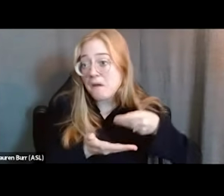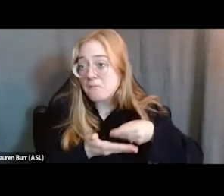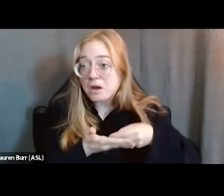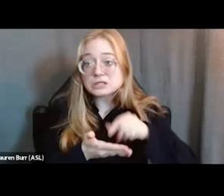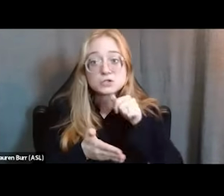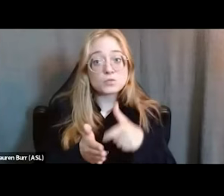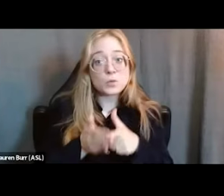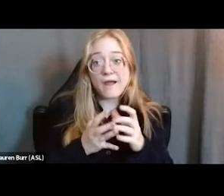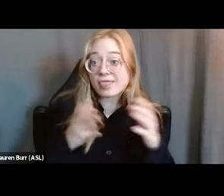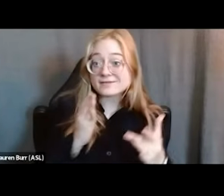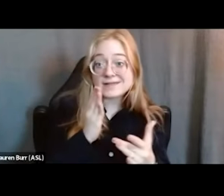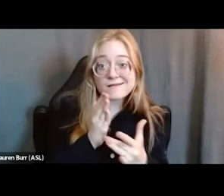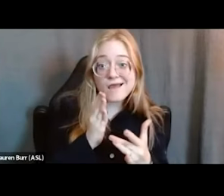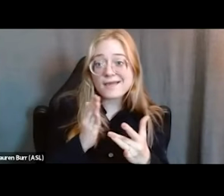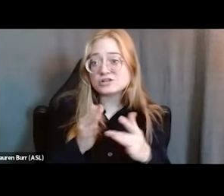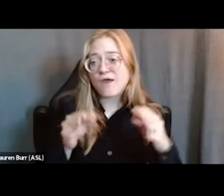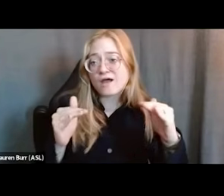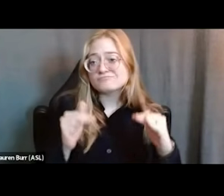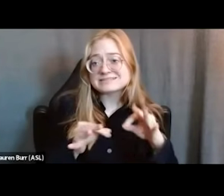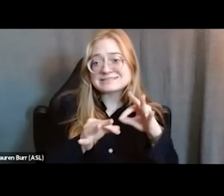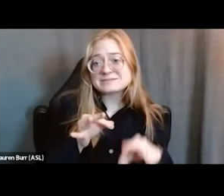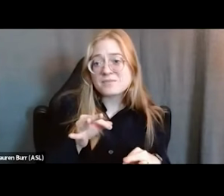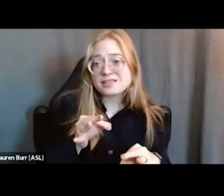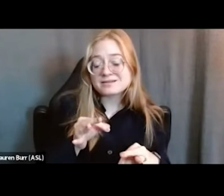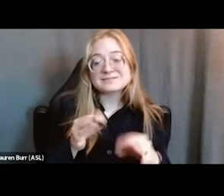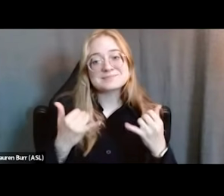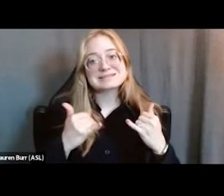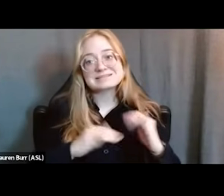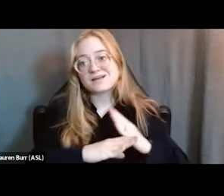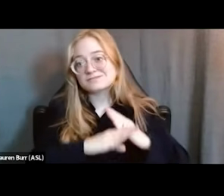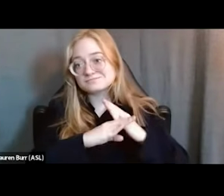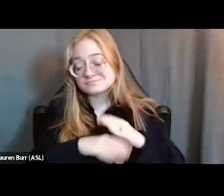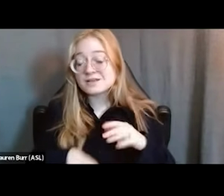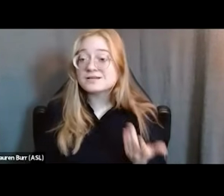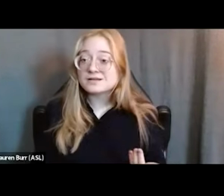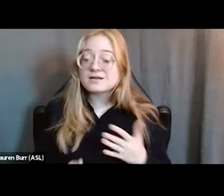or technology, or things to be able to use. There's a lot of simple removable in-home modifications